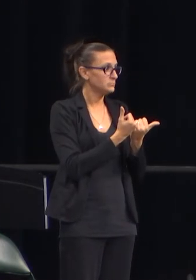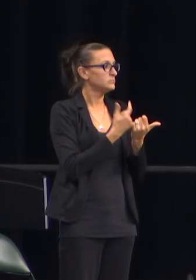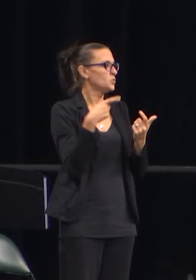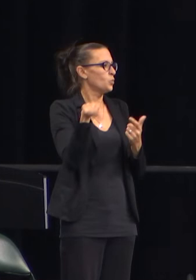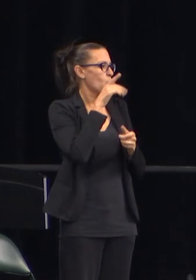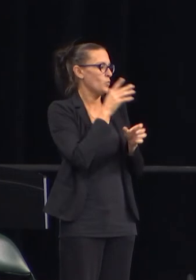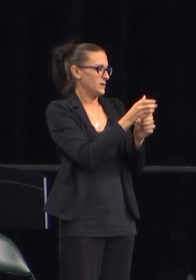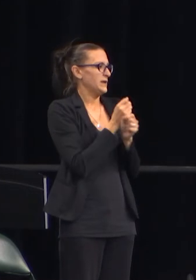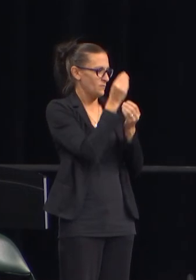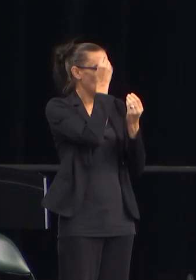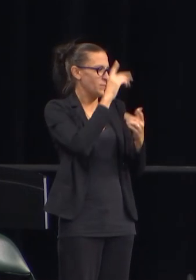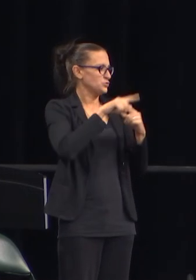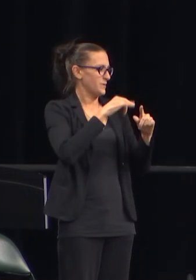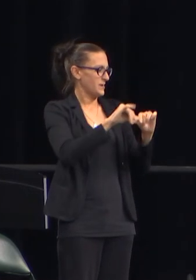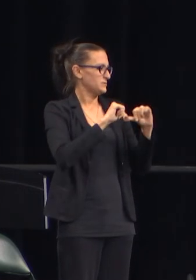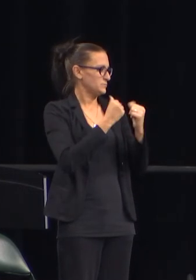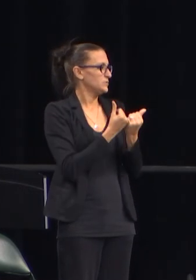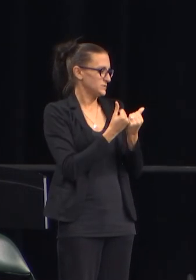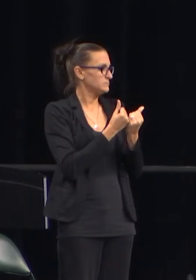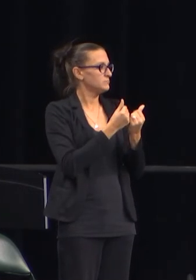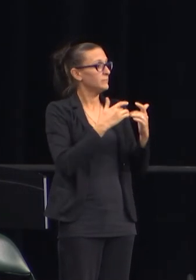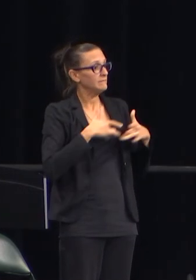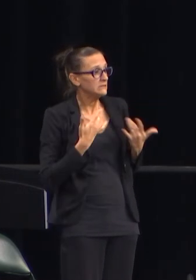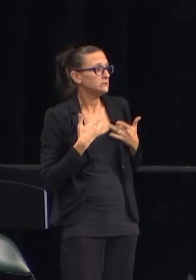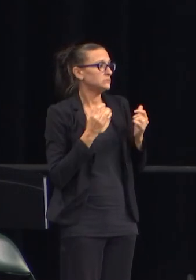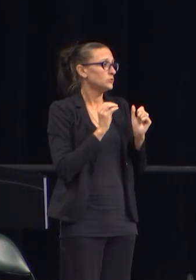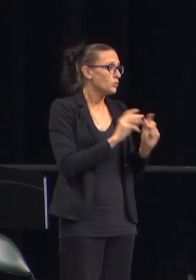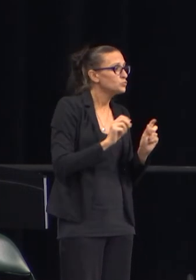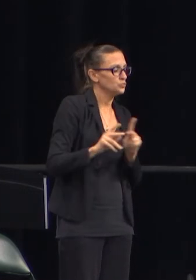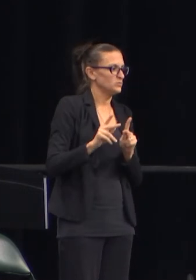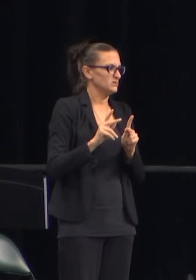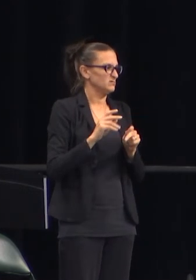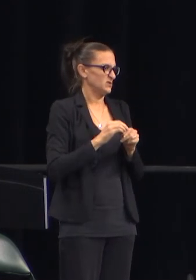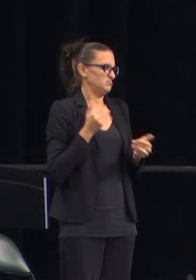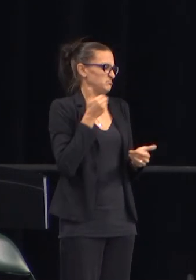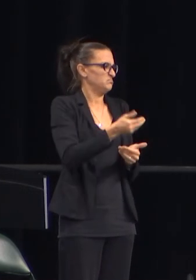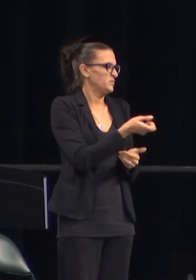about the association services, events and opportunities in the coming weeks.